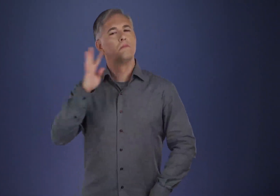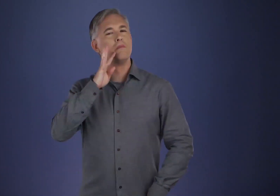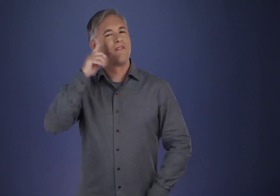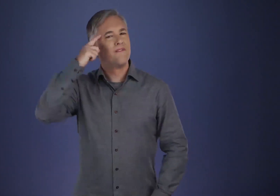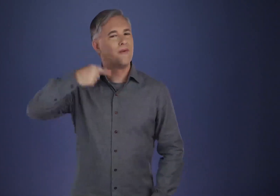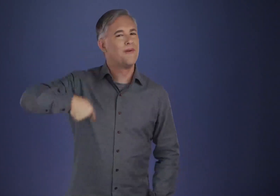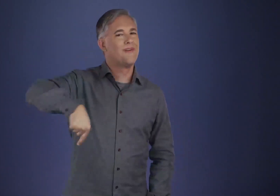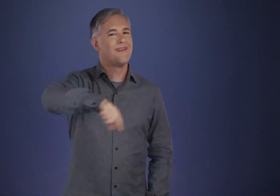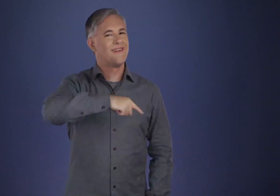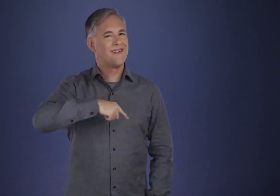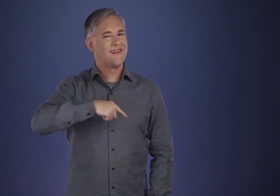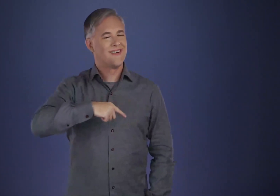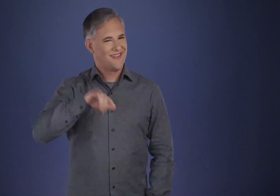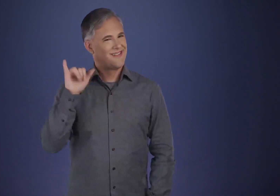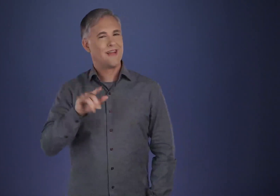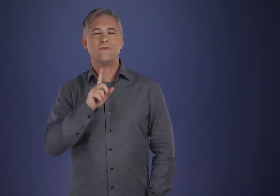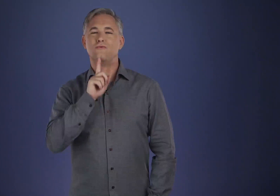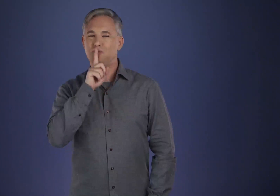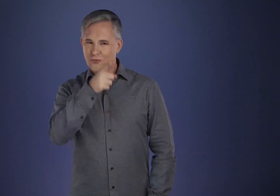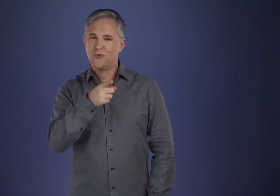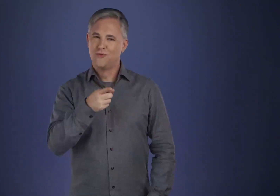They become the voice of the group conscience;